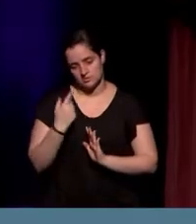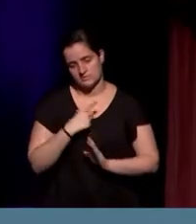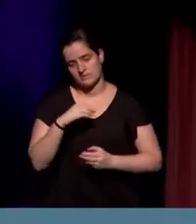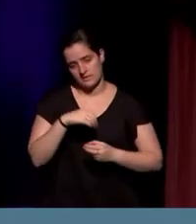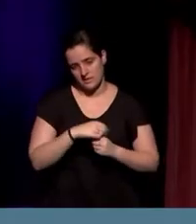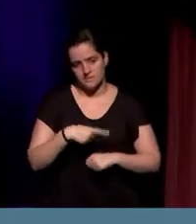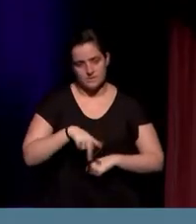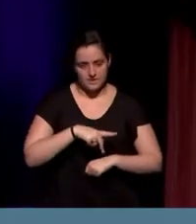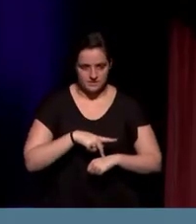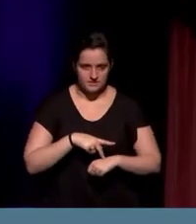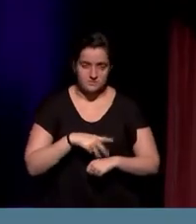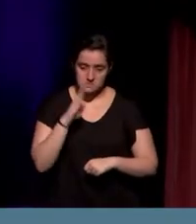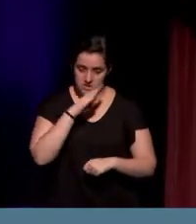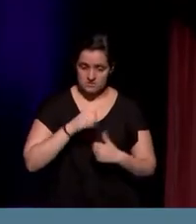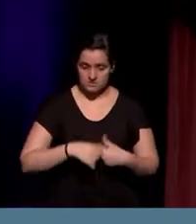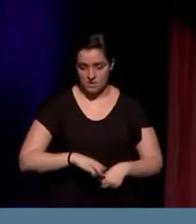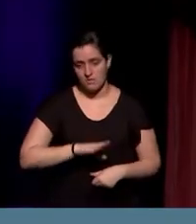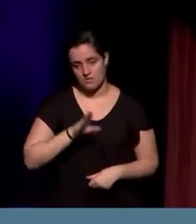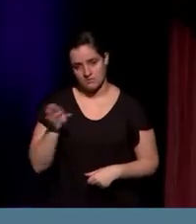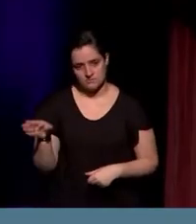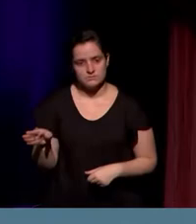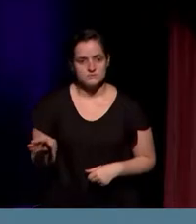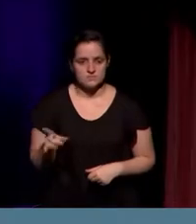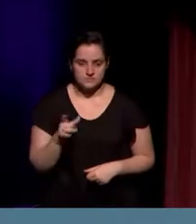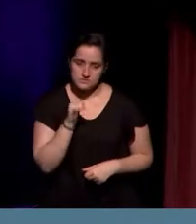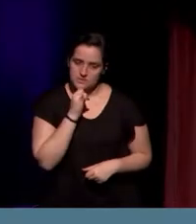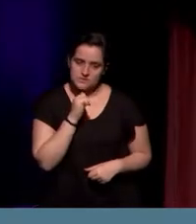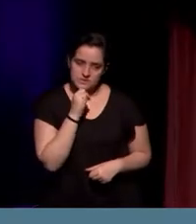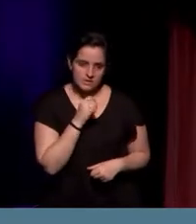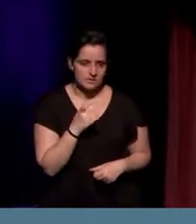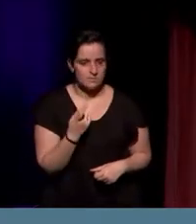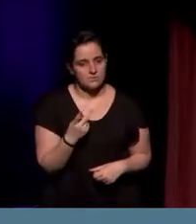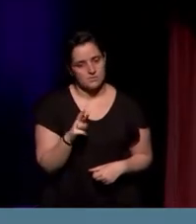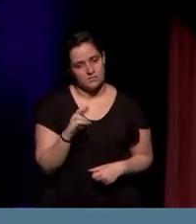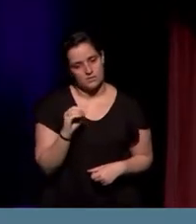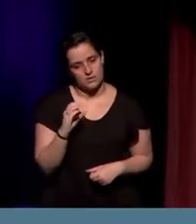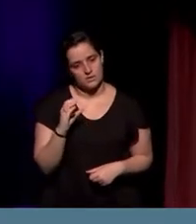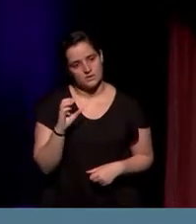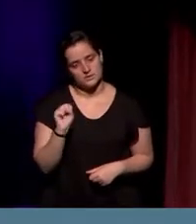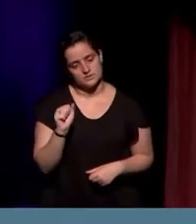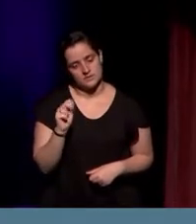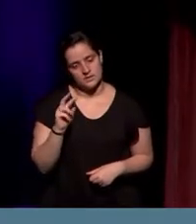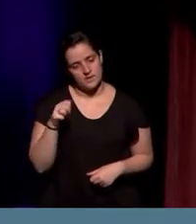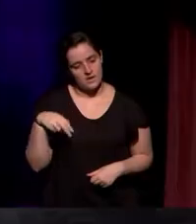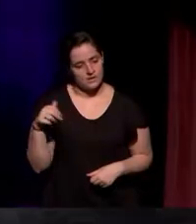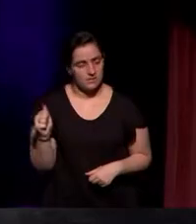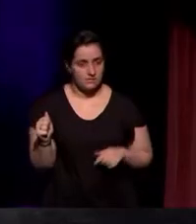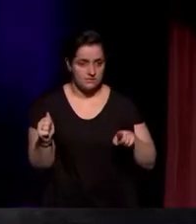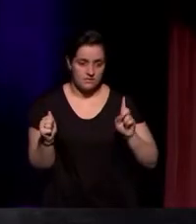Brazil is there, for example, with ProSavana, what is the alleged development